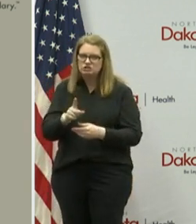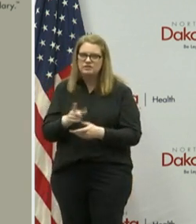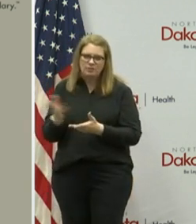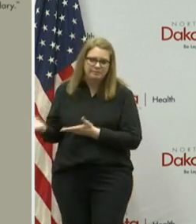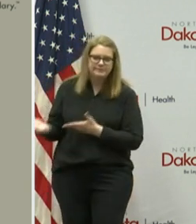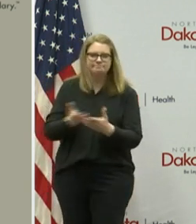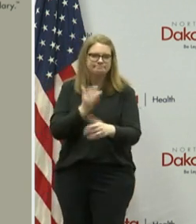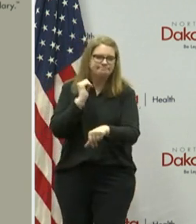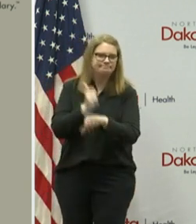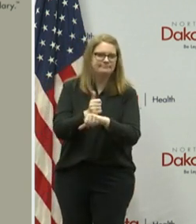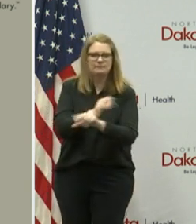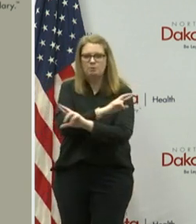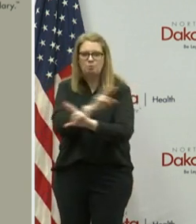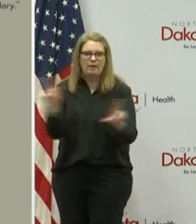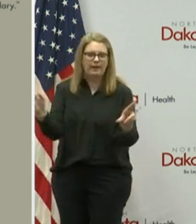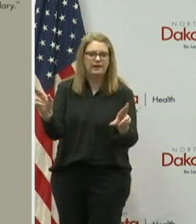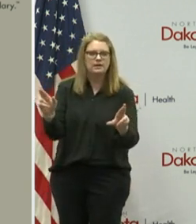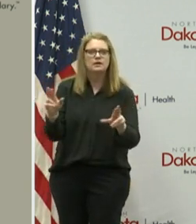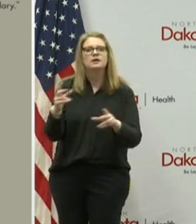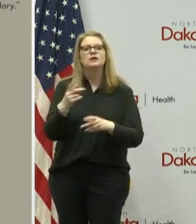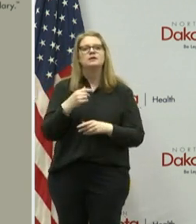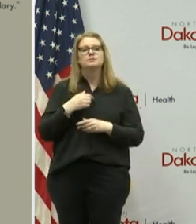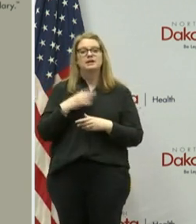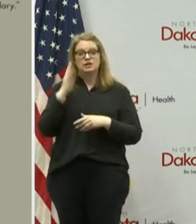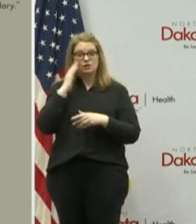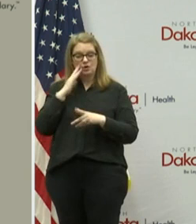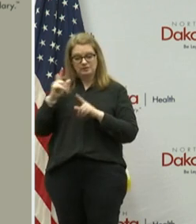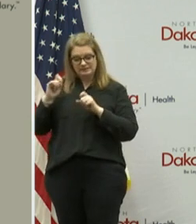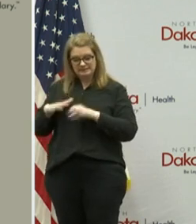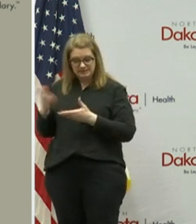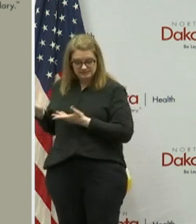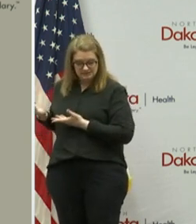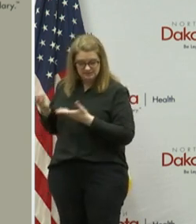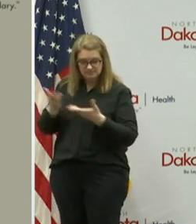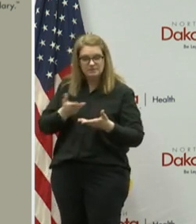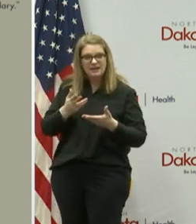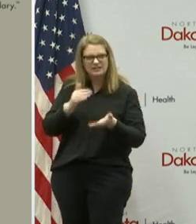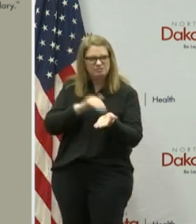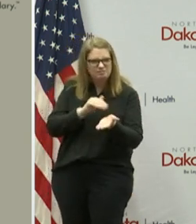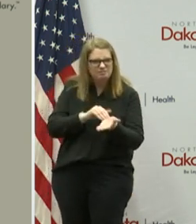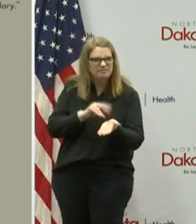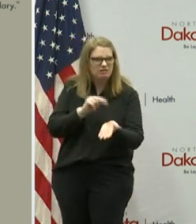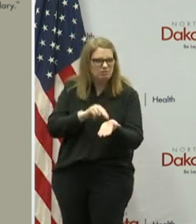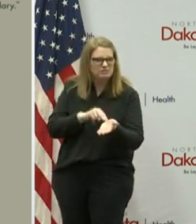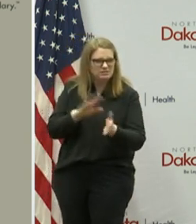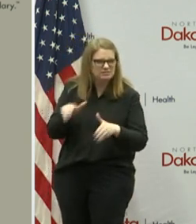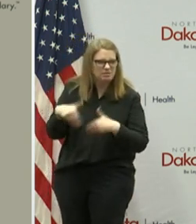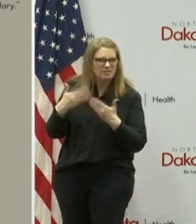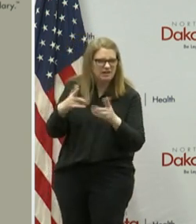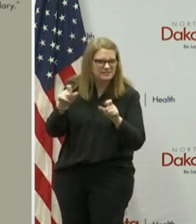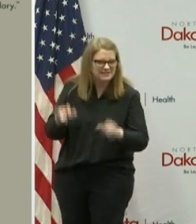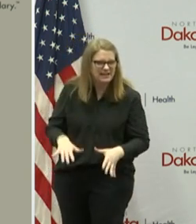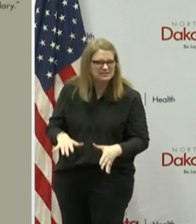GET TO 4,000 IN MAY AND 6,000 IN JUNE. WITH ASSURANCES FROM SUPPLIERS ASSURE US WE SHOULD HAVE THE